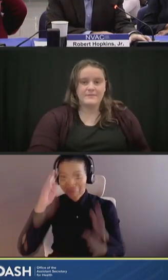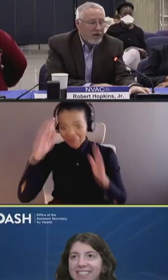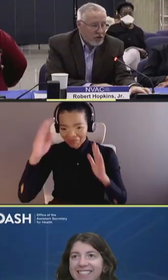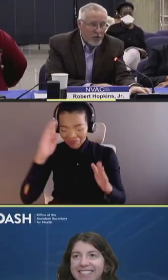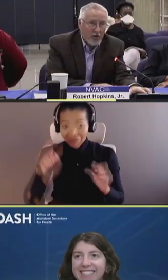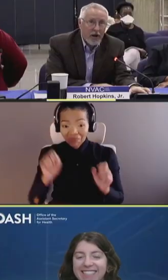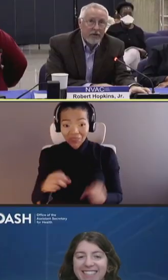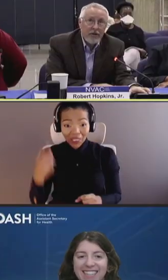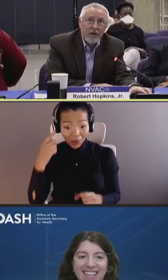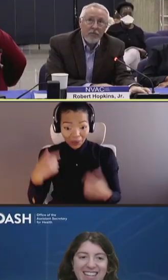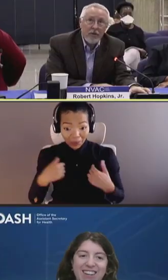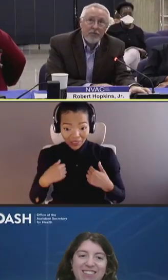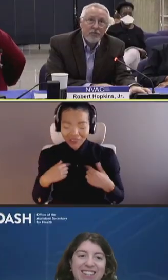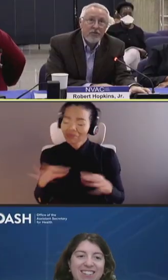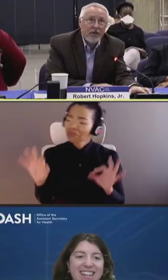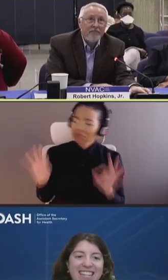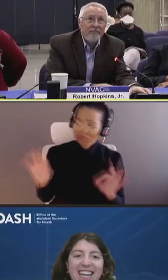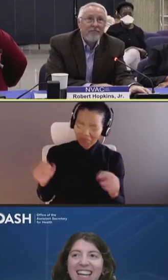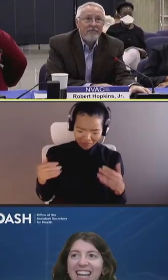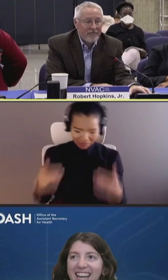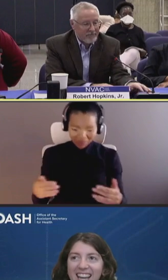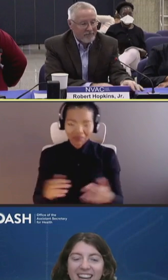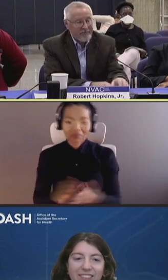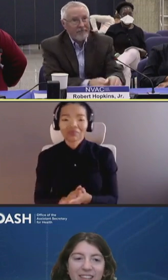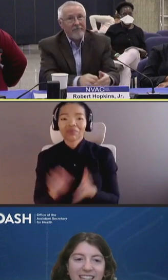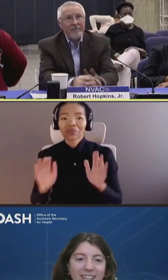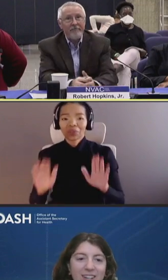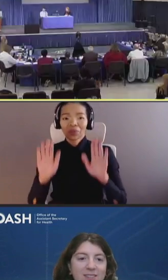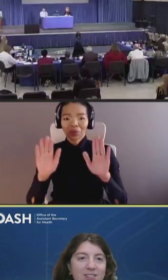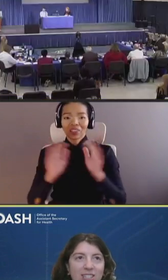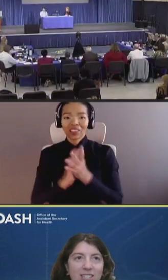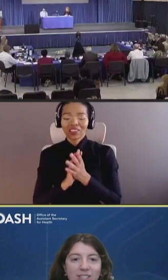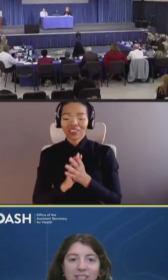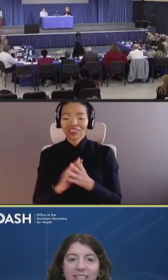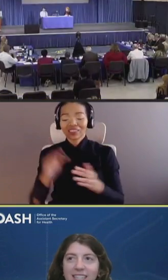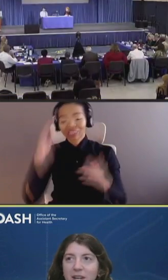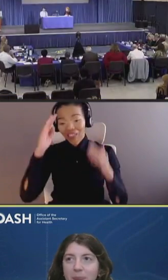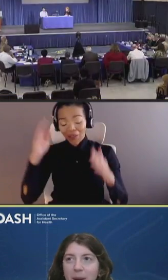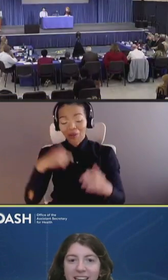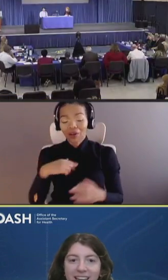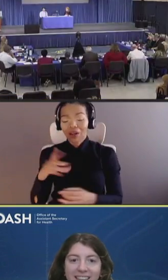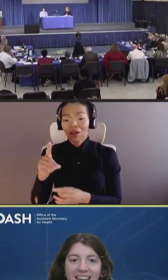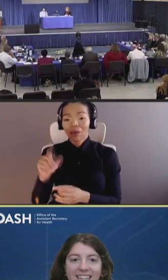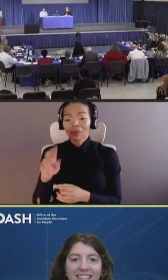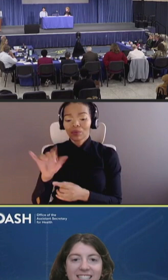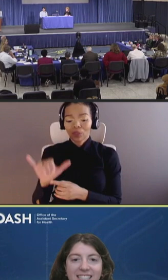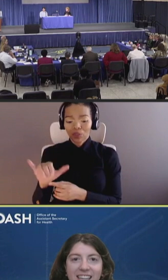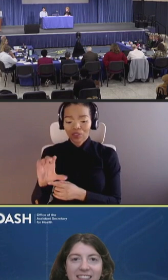Robert Hopkins: You are loud and clear. Please begin. Darcy Cherlin: All right. Great. Well, hello. I'm Darcy Cherlin, a public health analyst at the